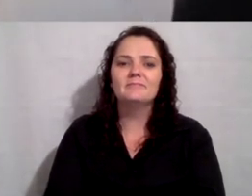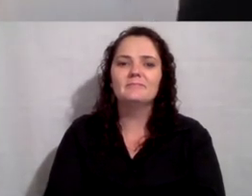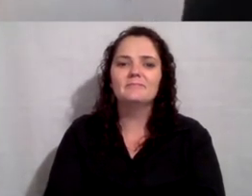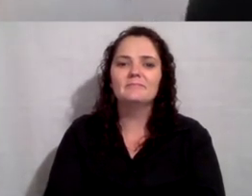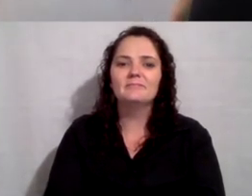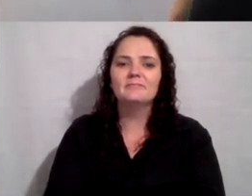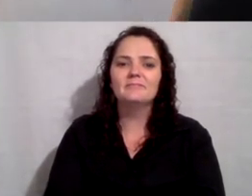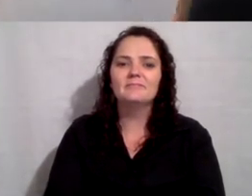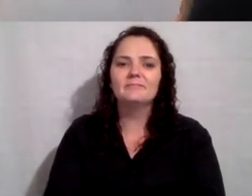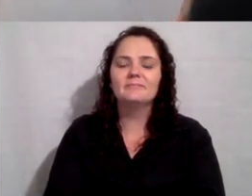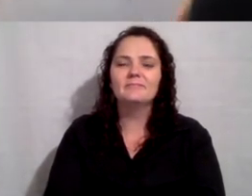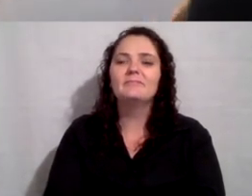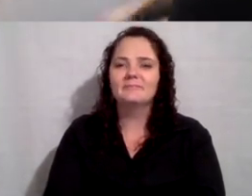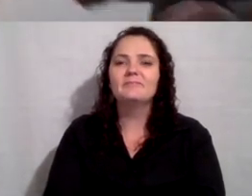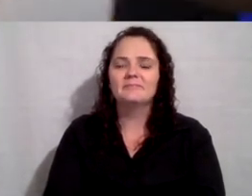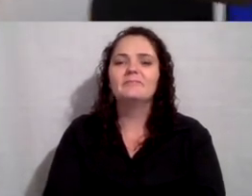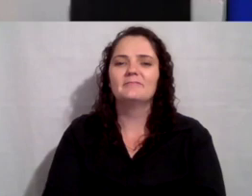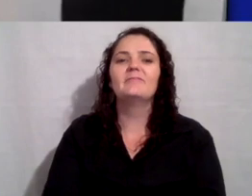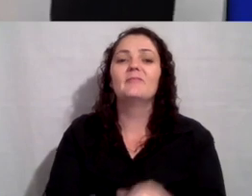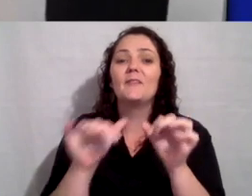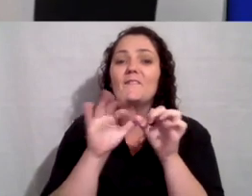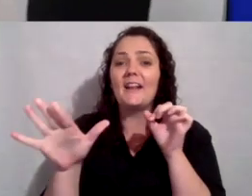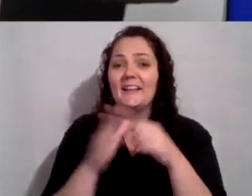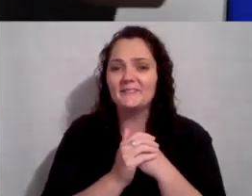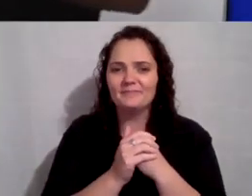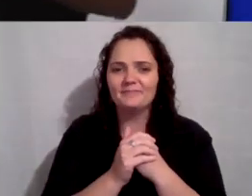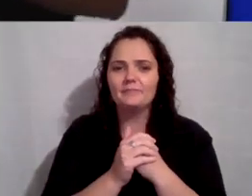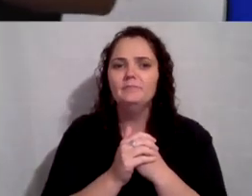that looks great fantastic. Now I'm intentionally using these black